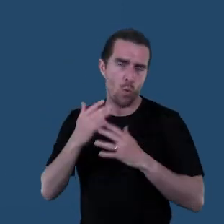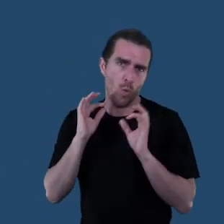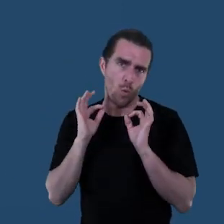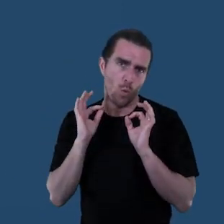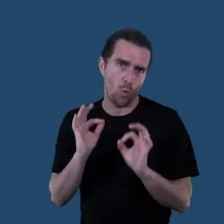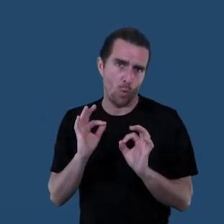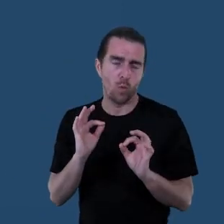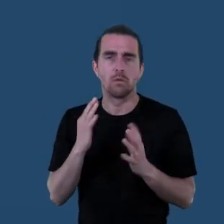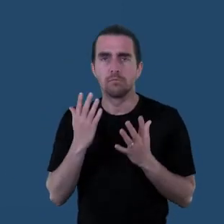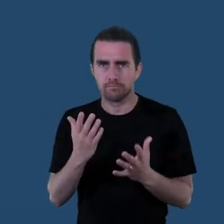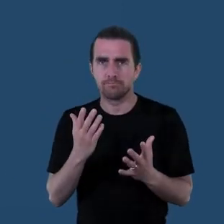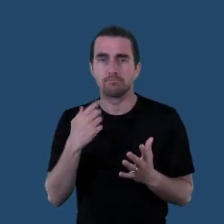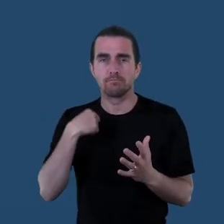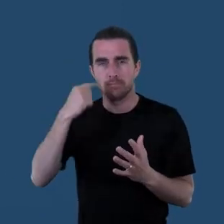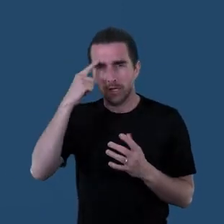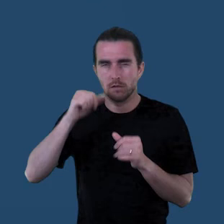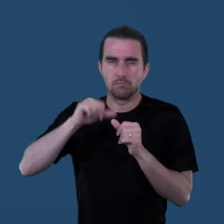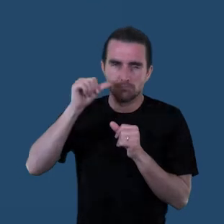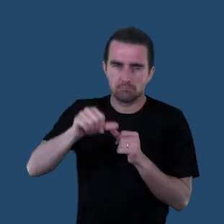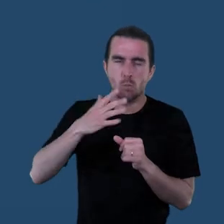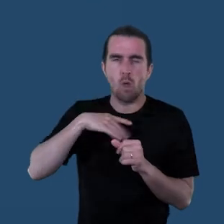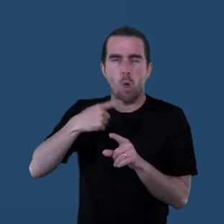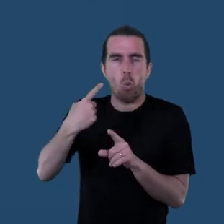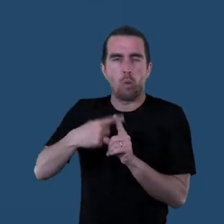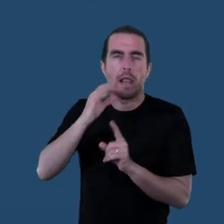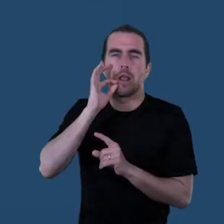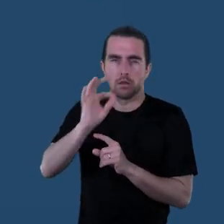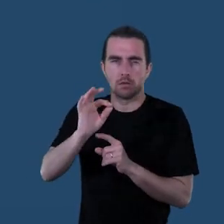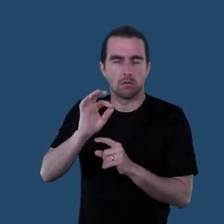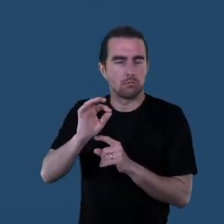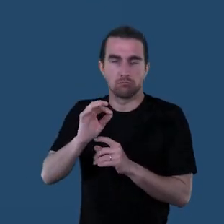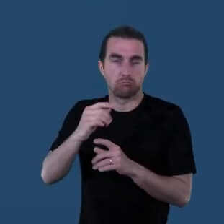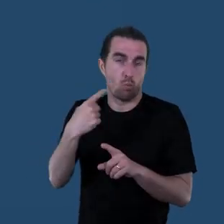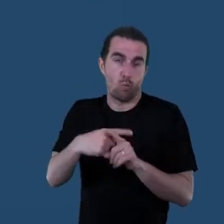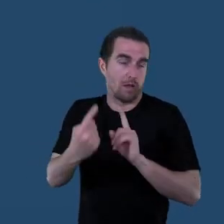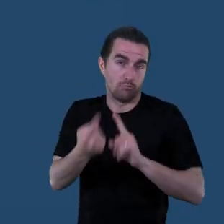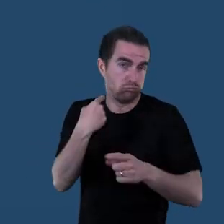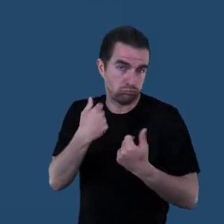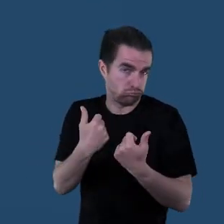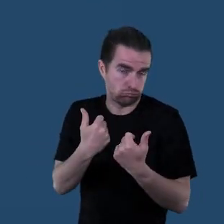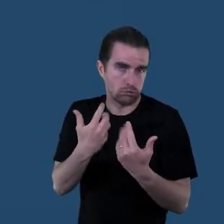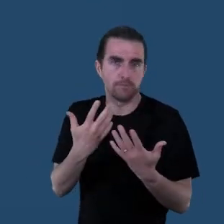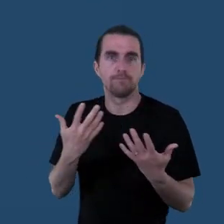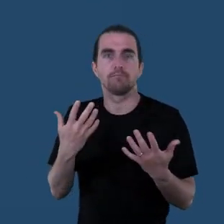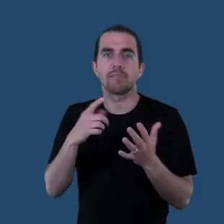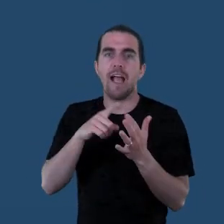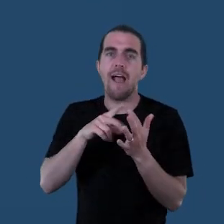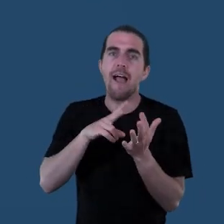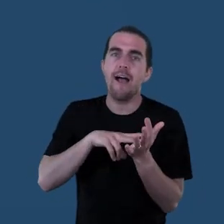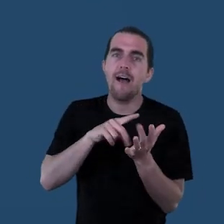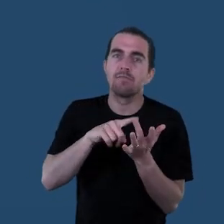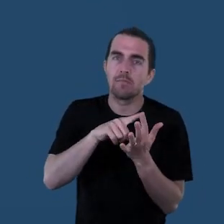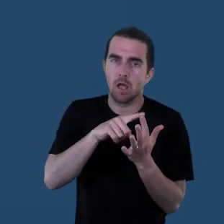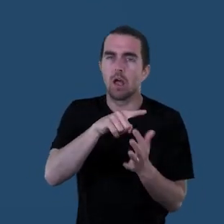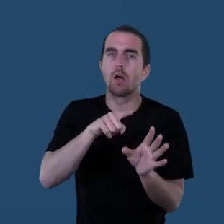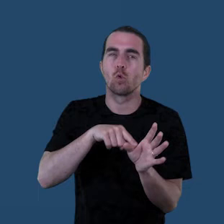And, I think just following on from that very, very quickly, I'll ask each of you, quick fire response here. Evie is asking from YouTube,